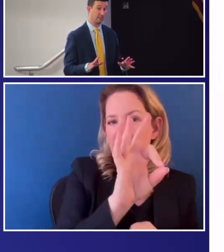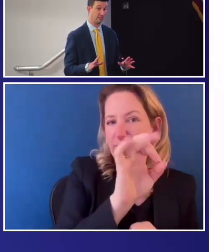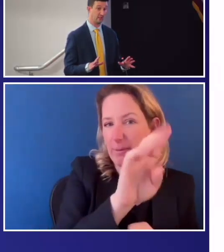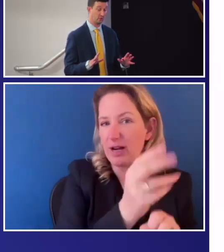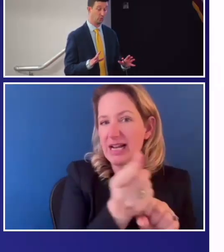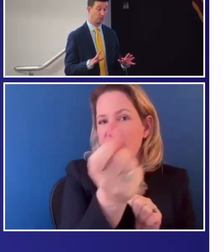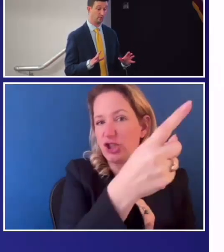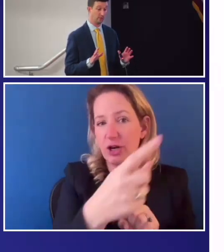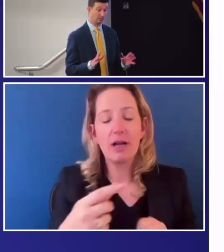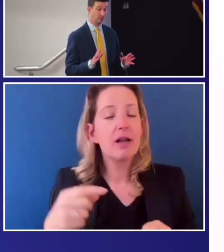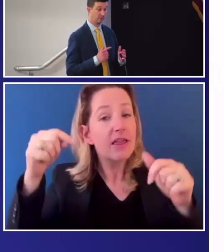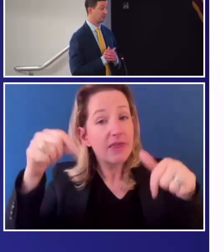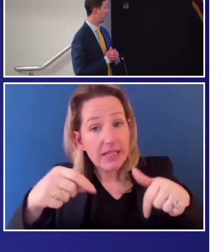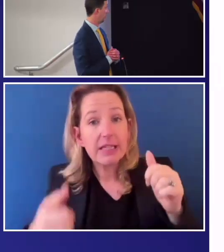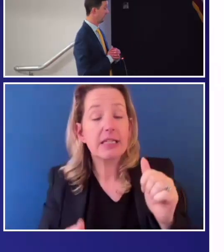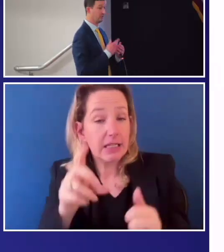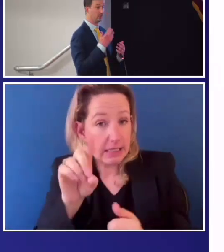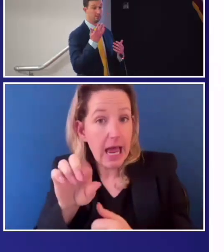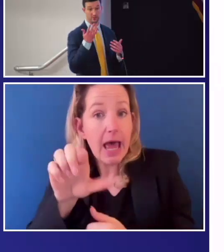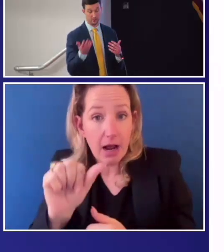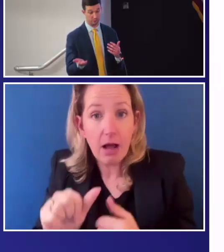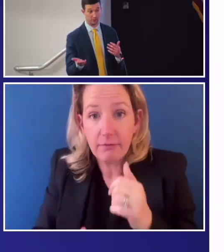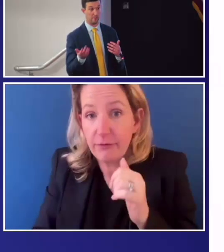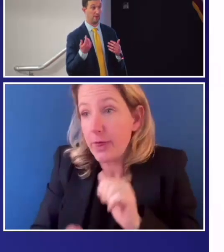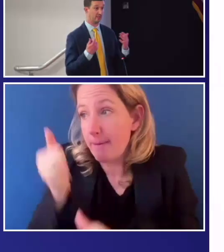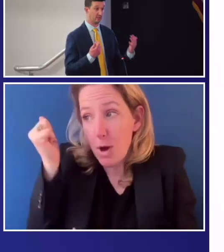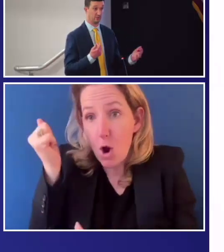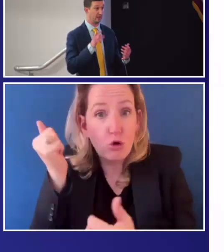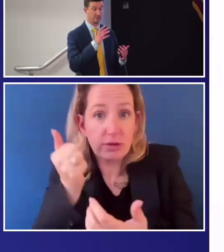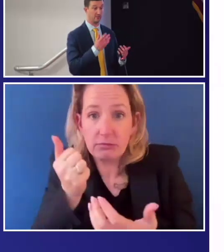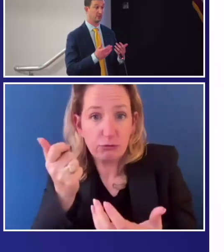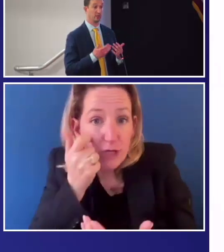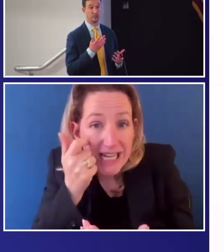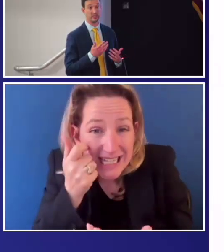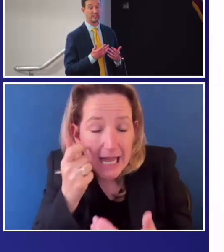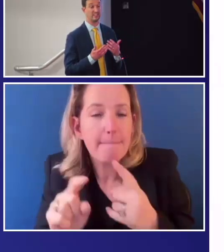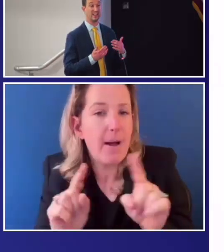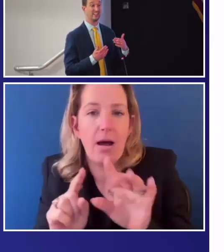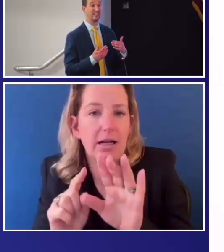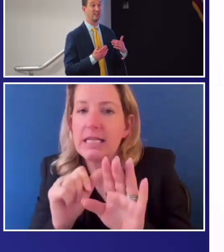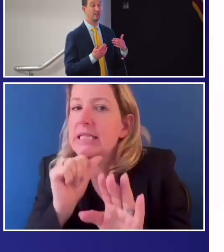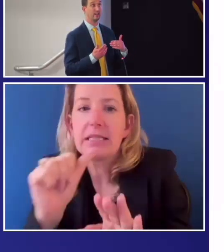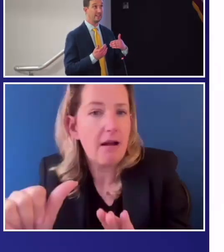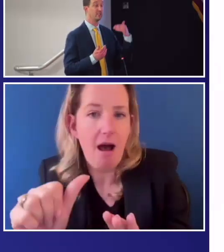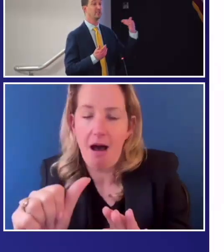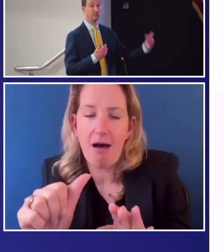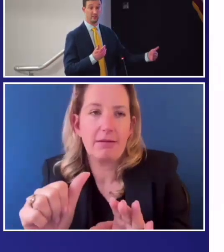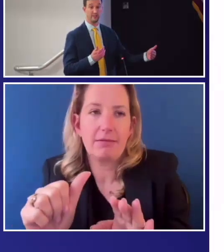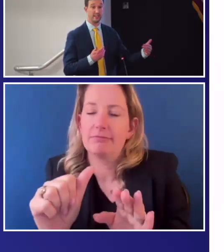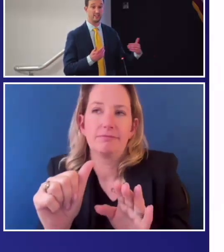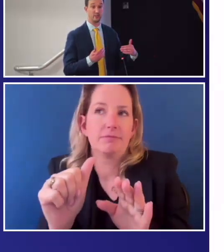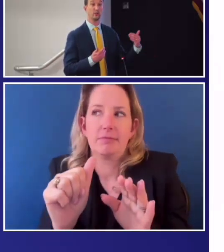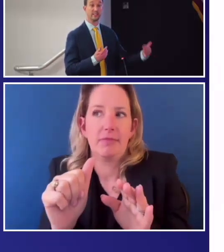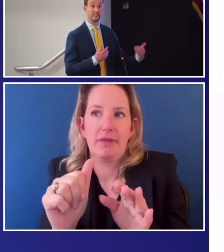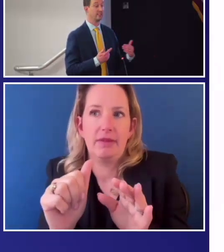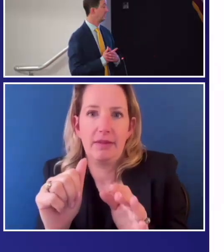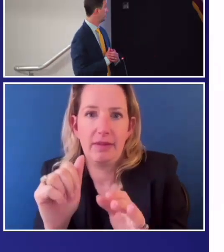data that would be used. So if you see a certain program passes or fails in the spreadsheet, it is not necessarily the case that it would continue